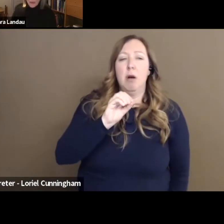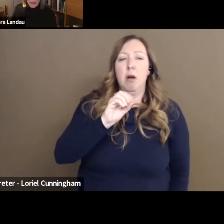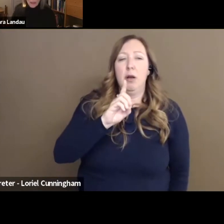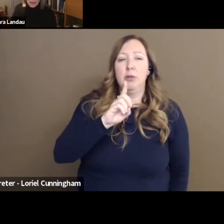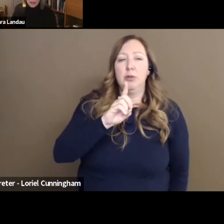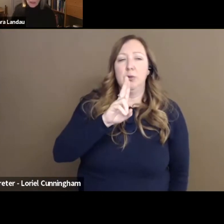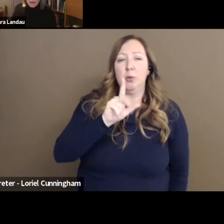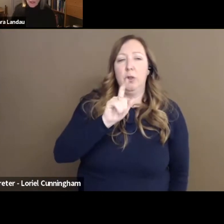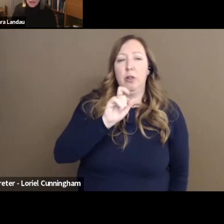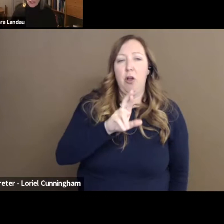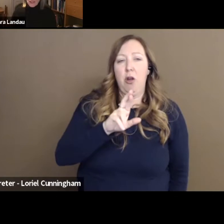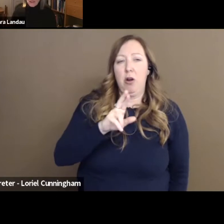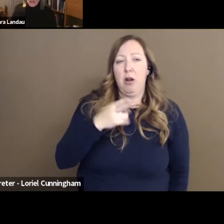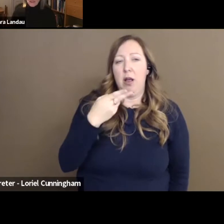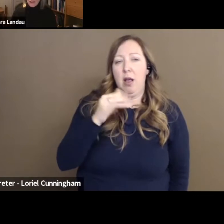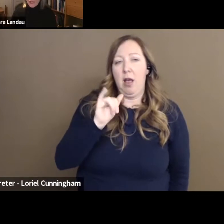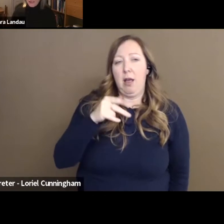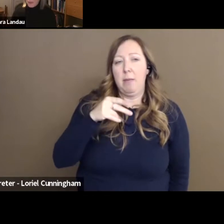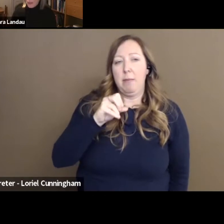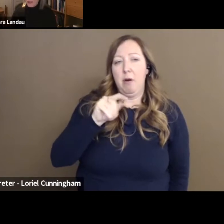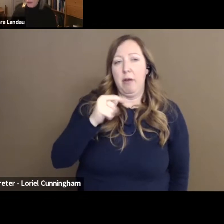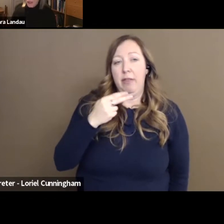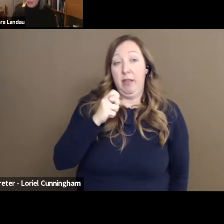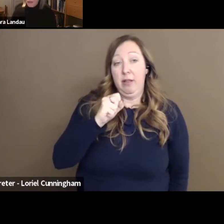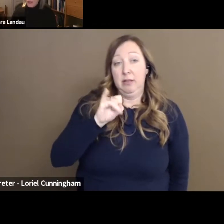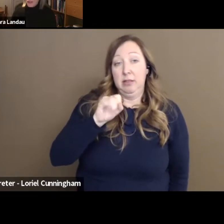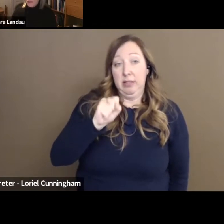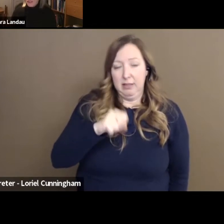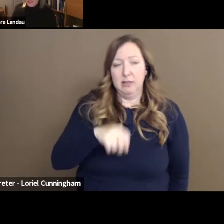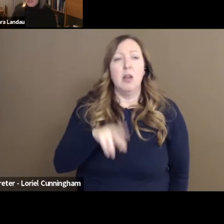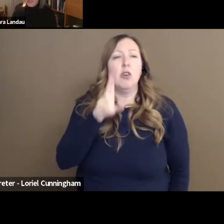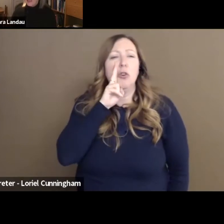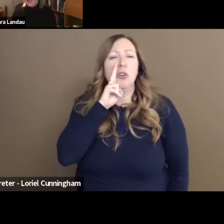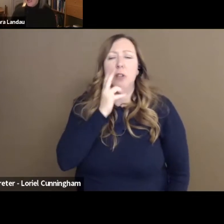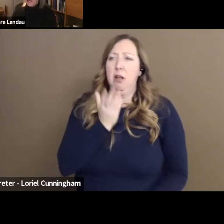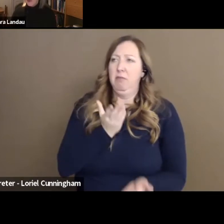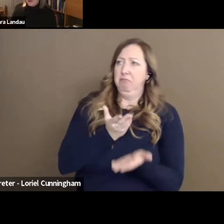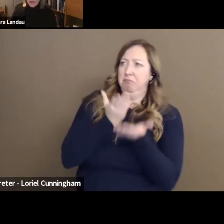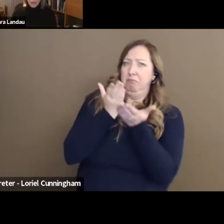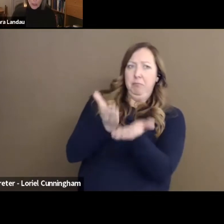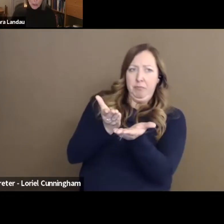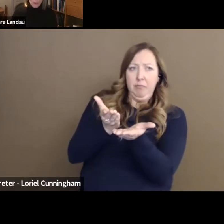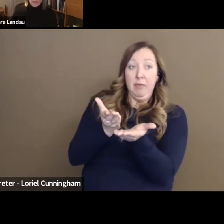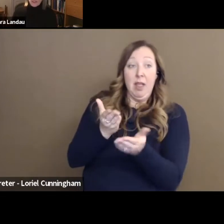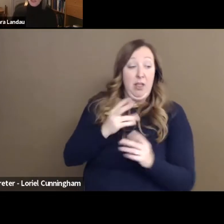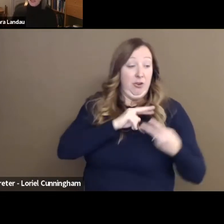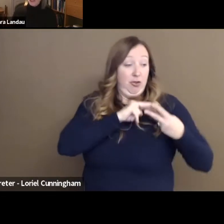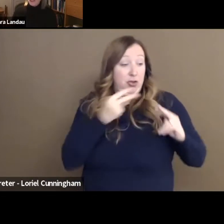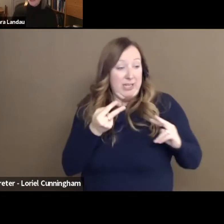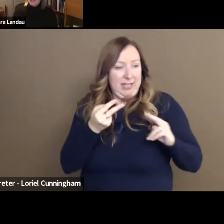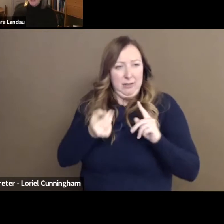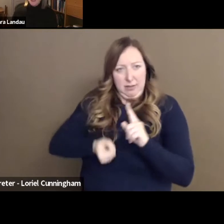by ursula belluji that genes target particular cognitive systems in this case they would affect spatial